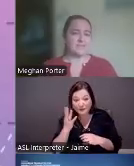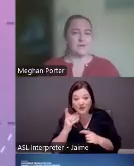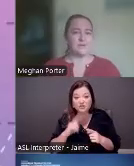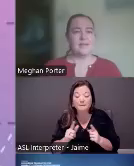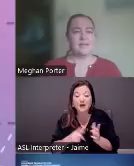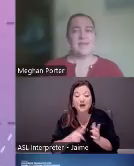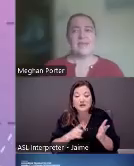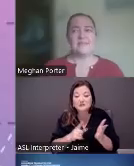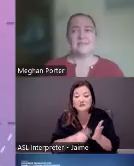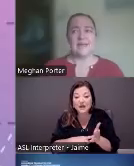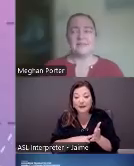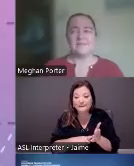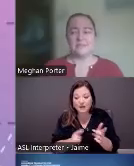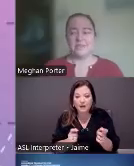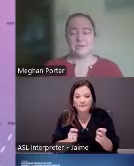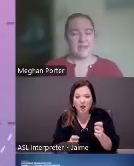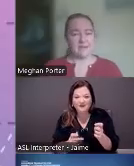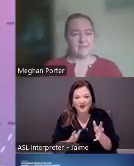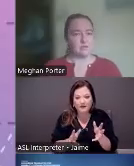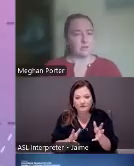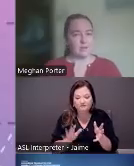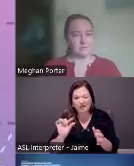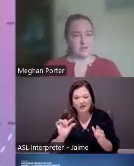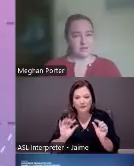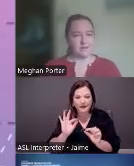So it's kind of something you can have in your library,